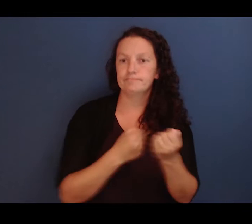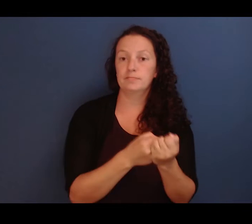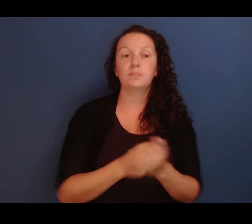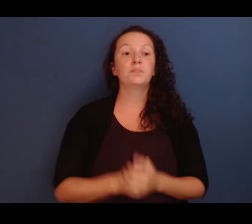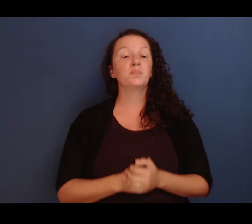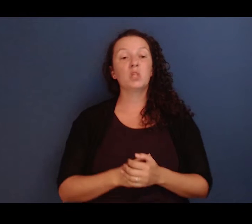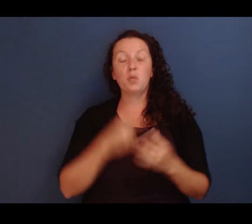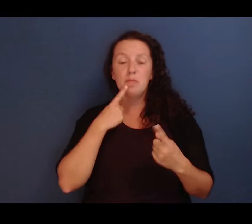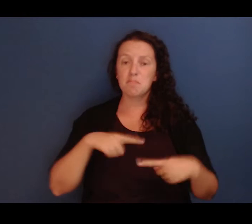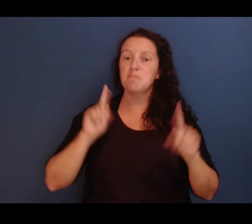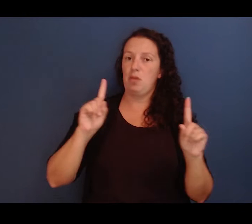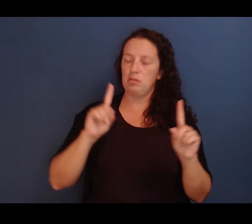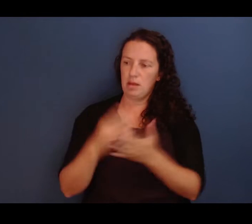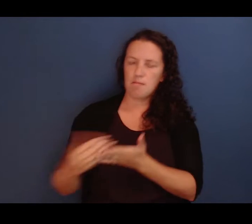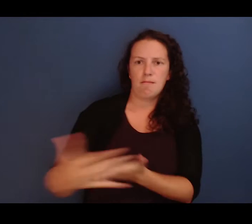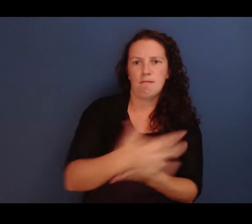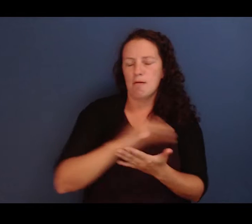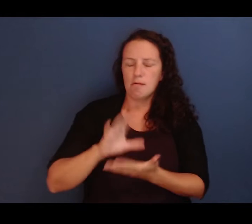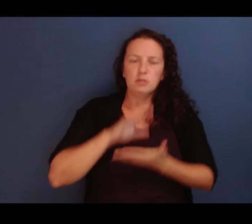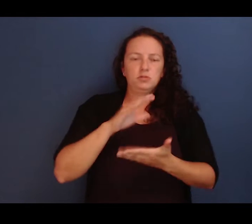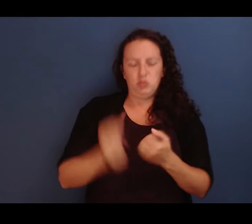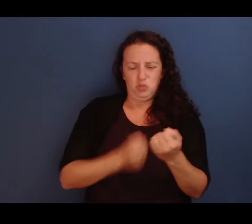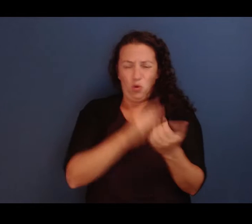foundation campaign to support our students.